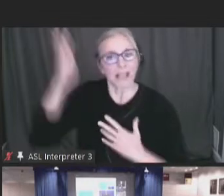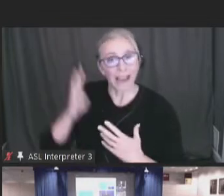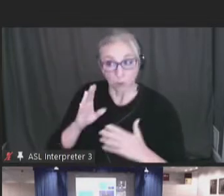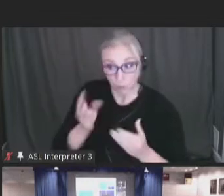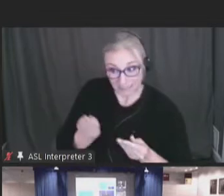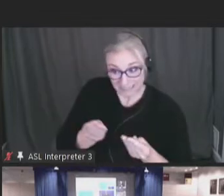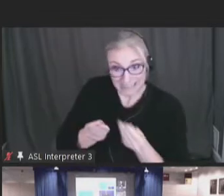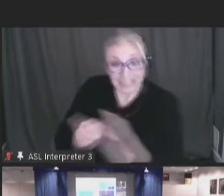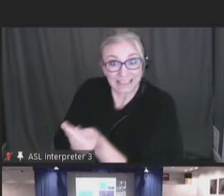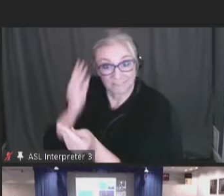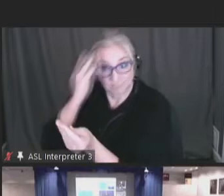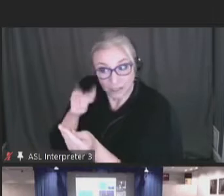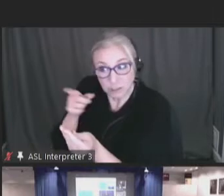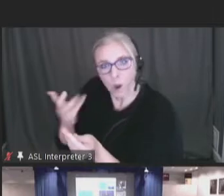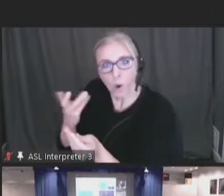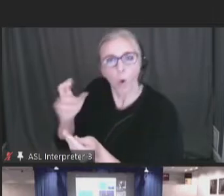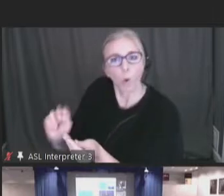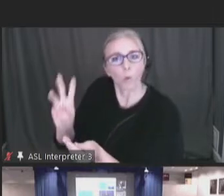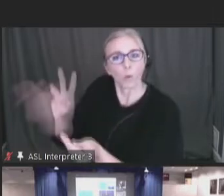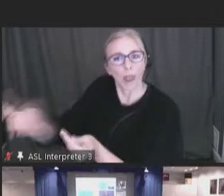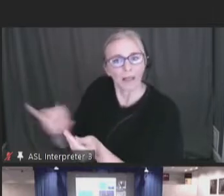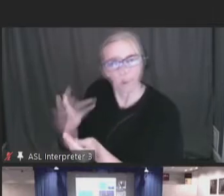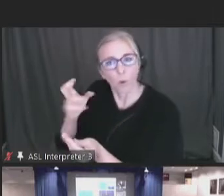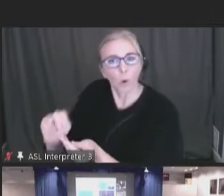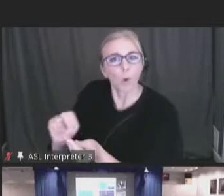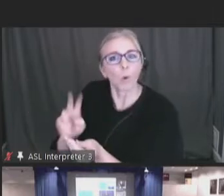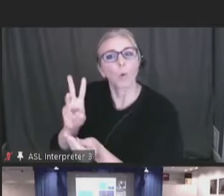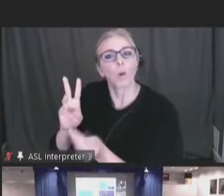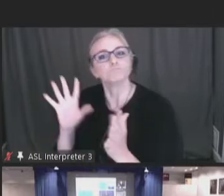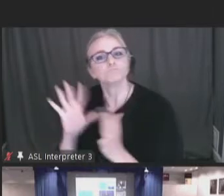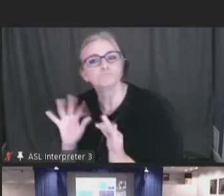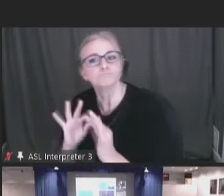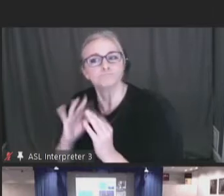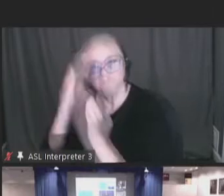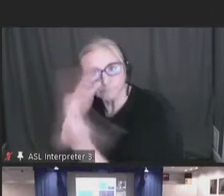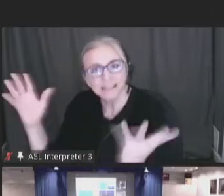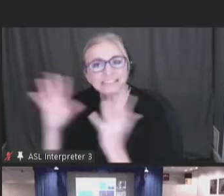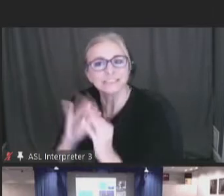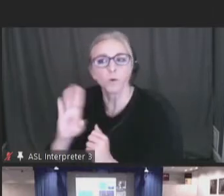them, but to create it in their own authentic voice and their own authentic style and medium.